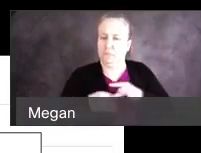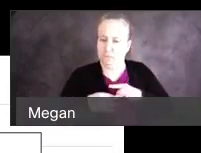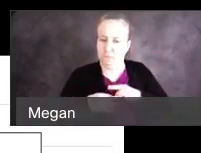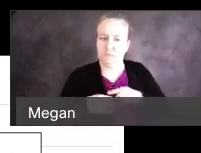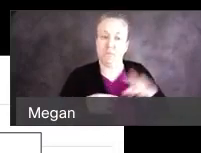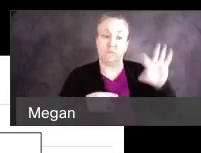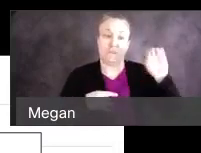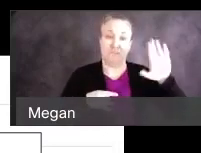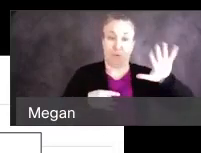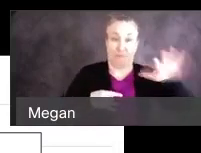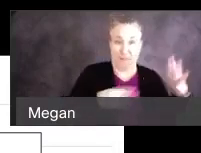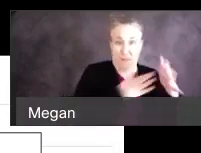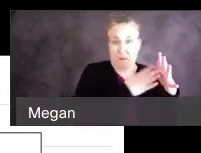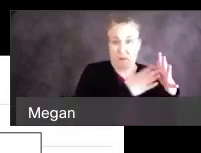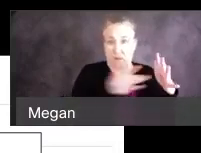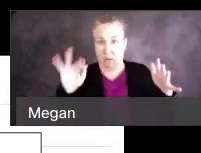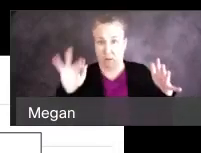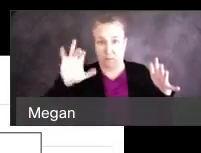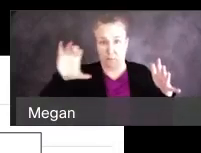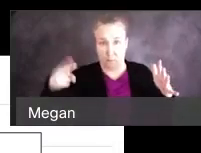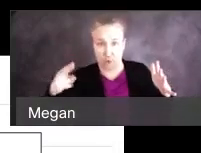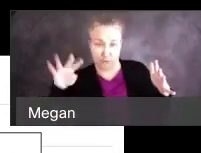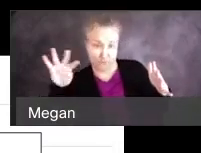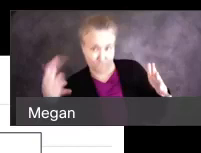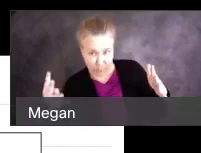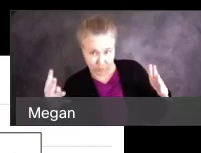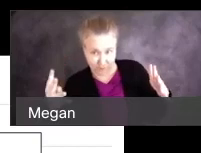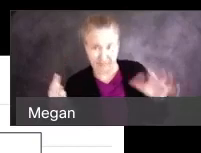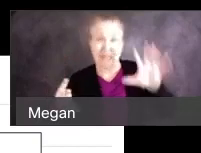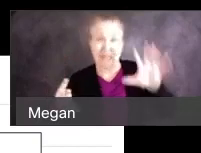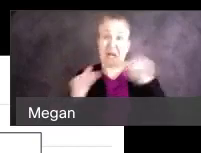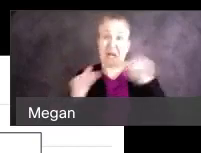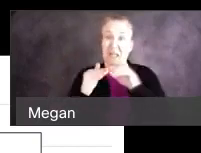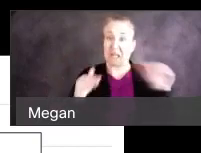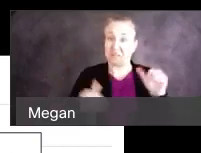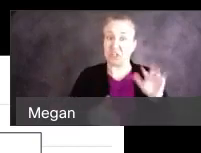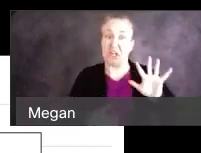and shows that the County fell below 5% on eight of these days